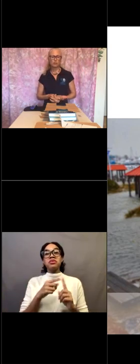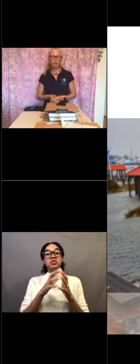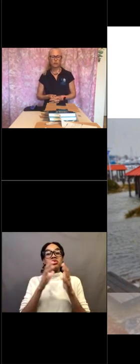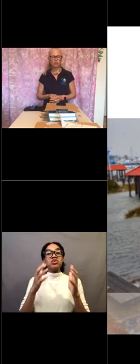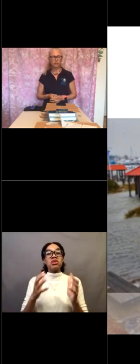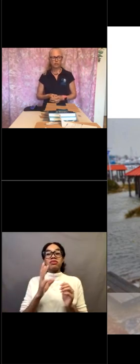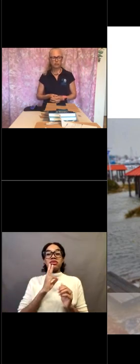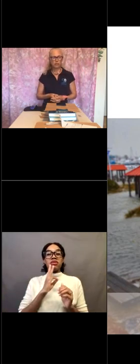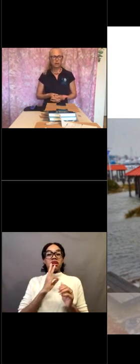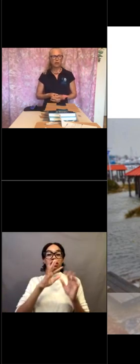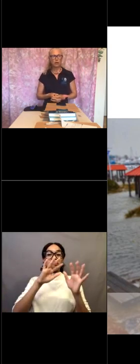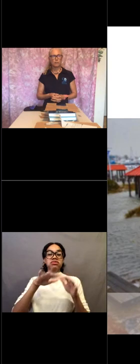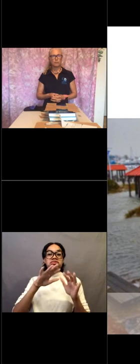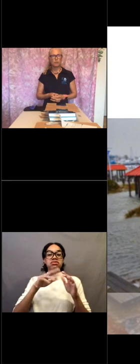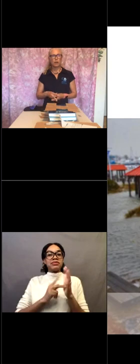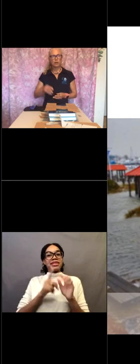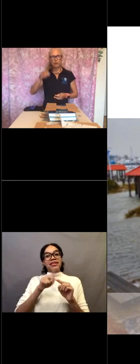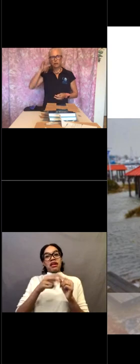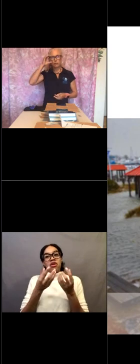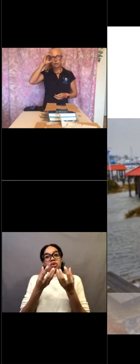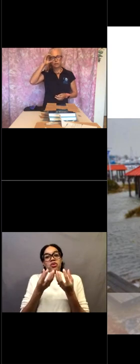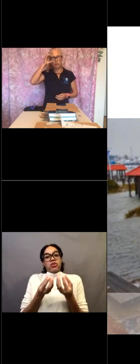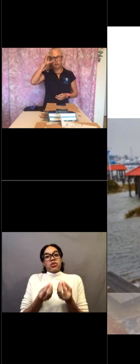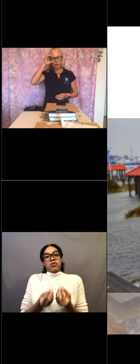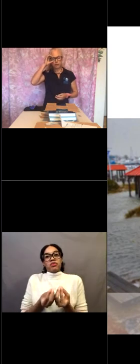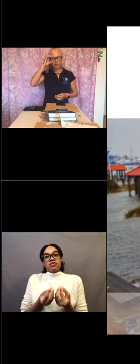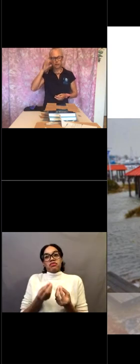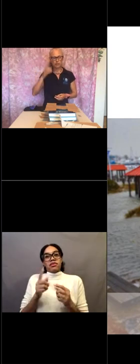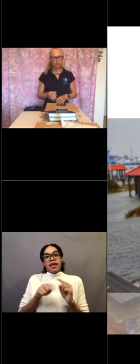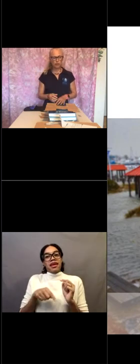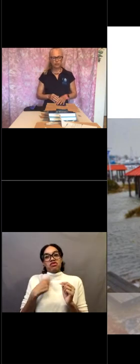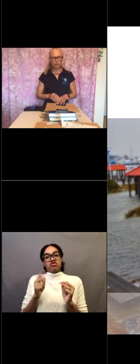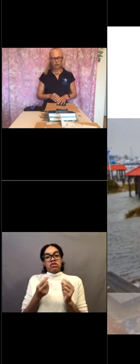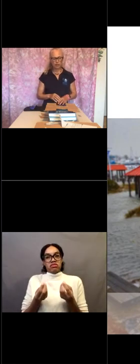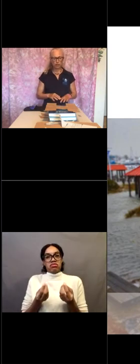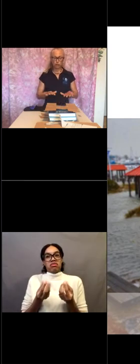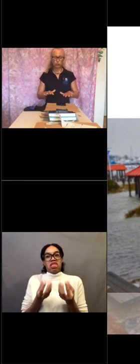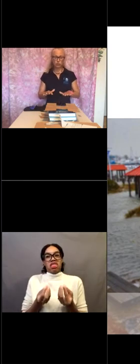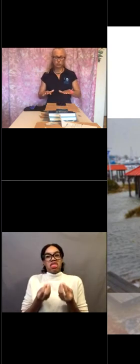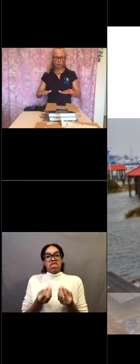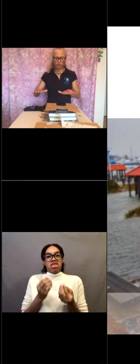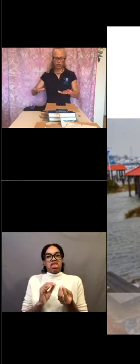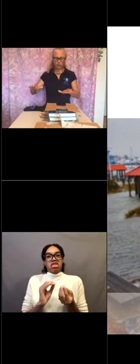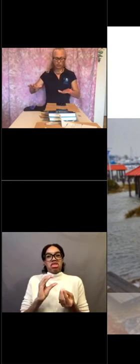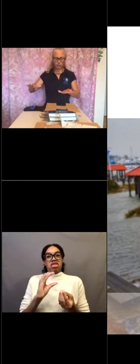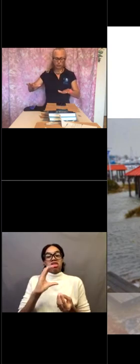and so we got flooding. Another reason that we get flooding in Hawaii and I'll show you some pictures later.